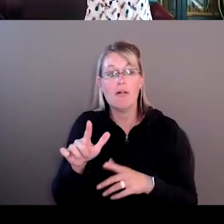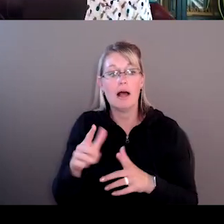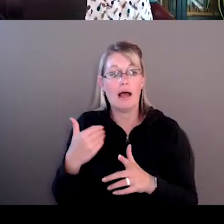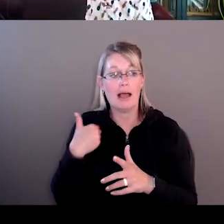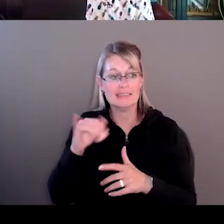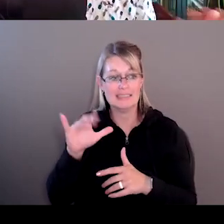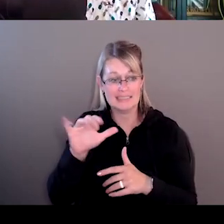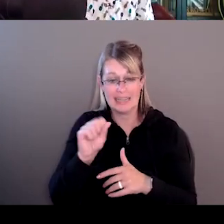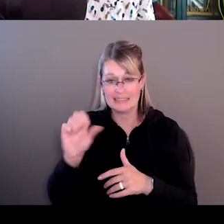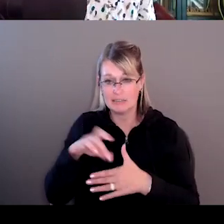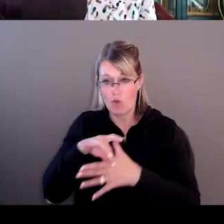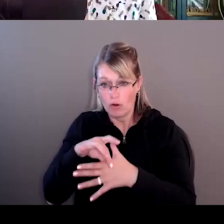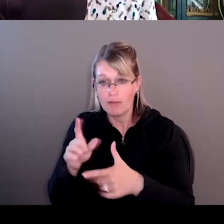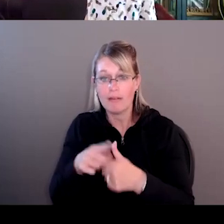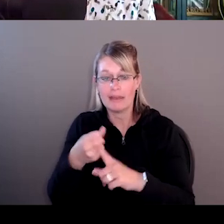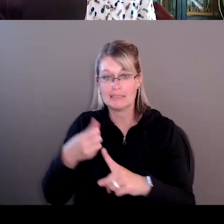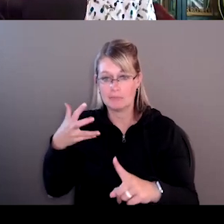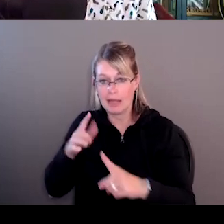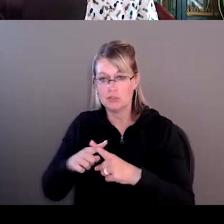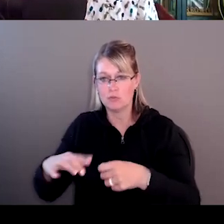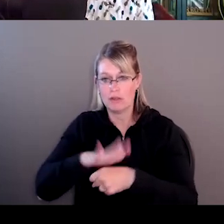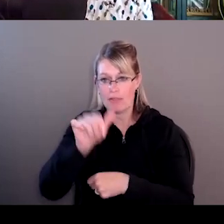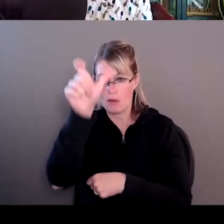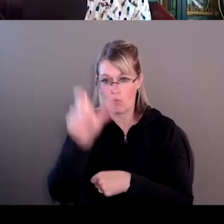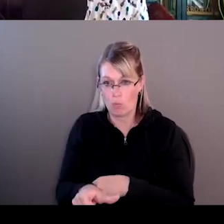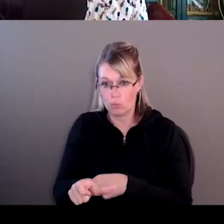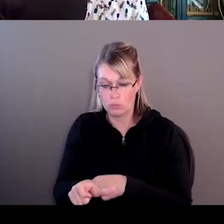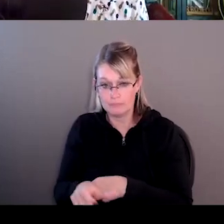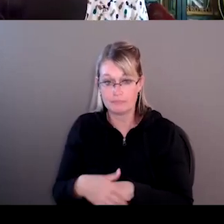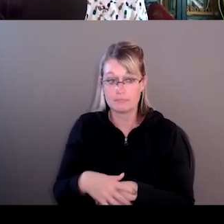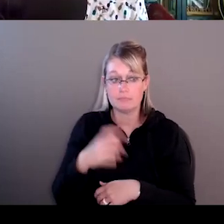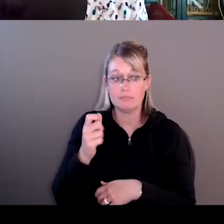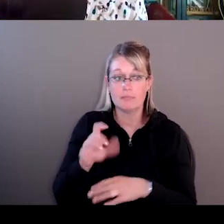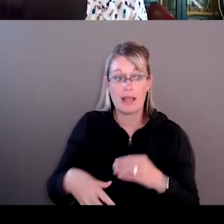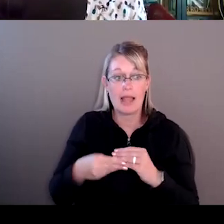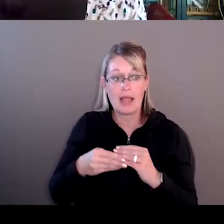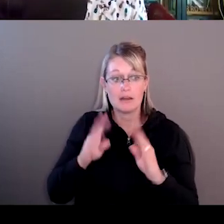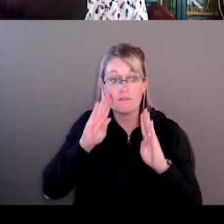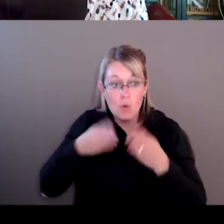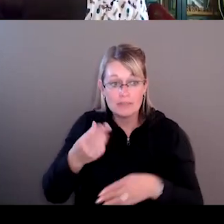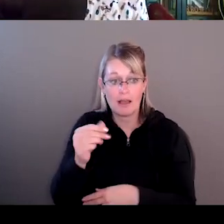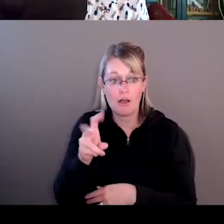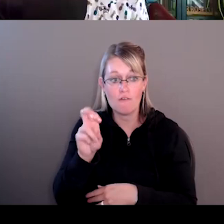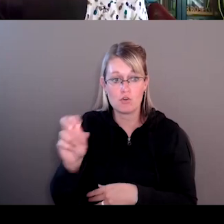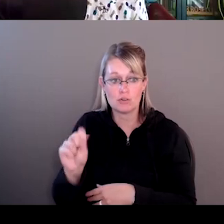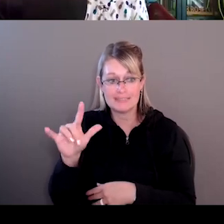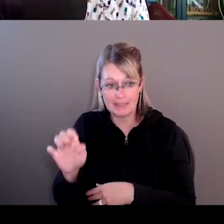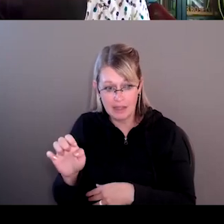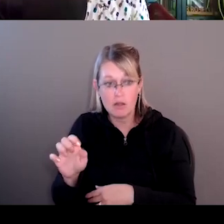That then expands to fill the row. Add focus and hover styles for backgrounds and/or outlines. The